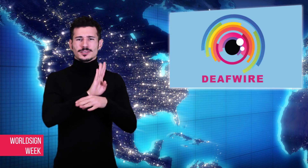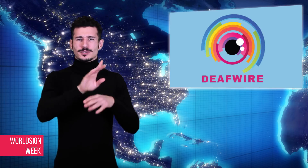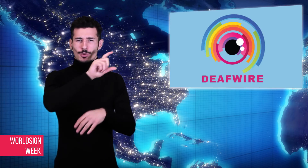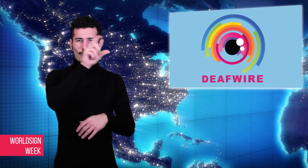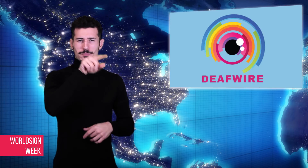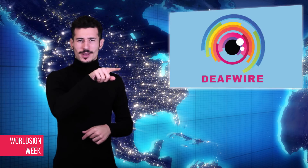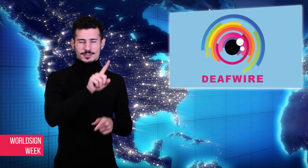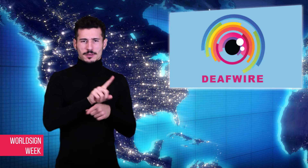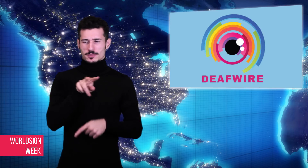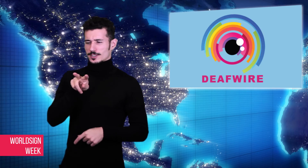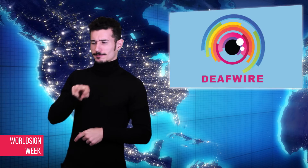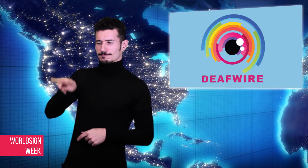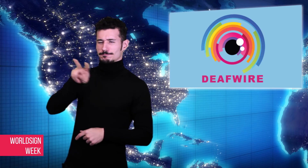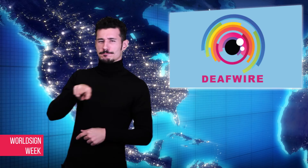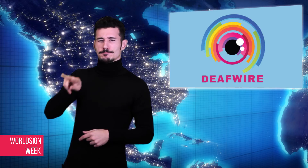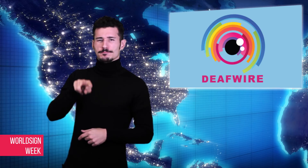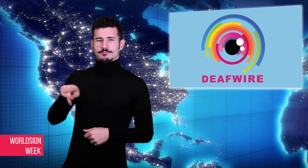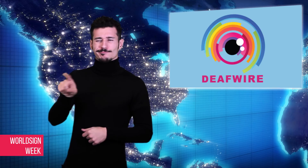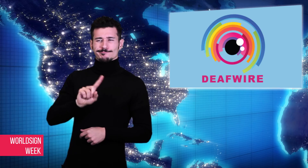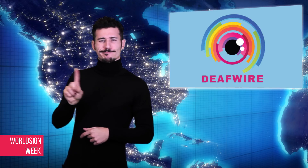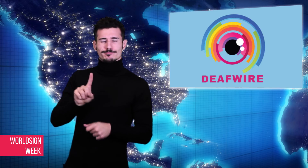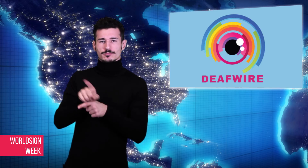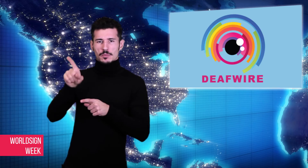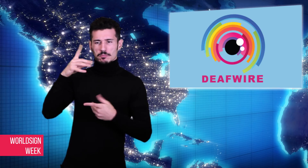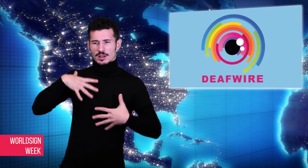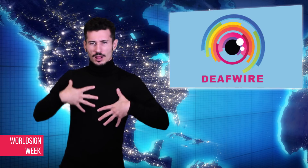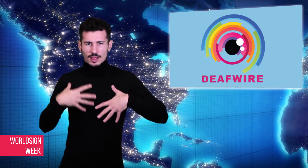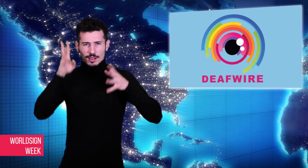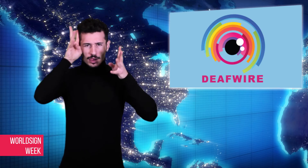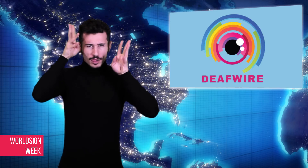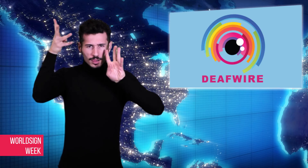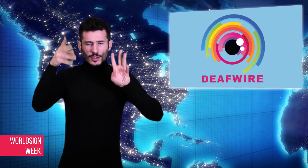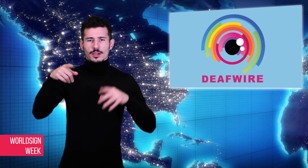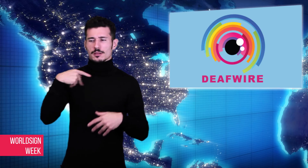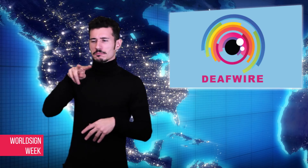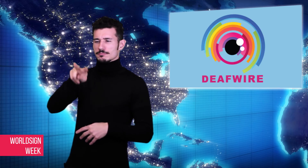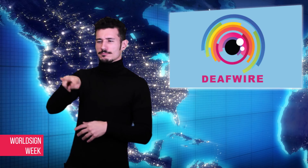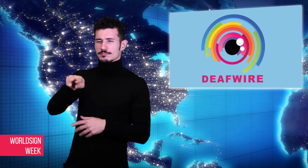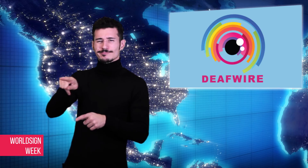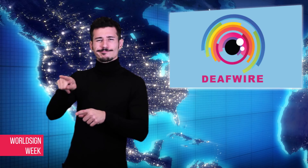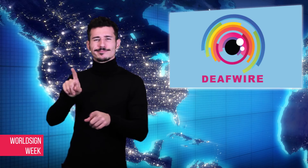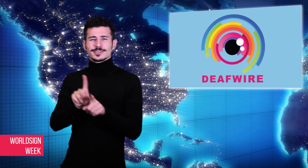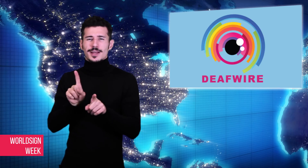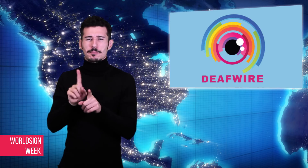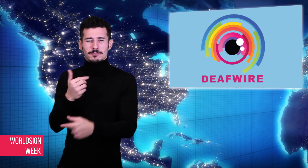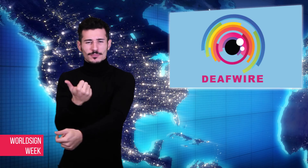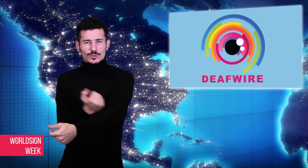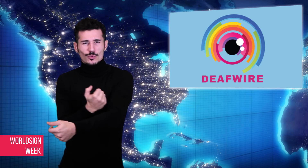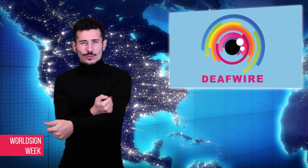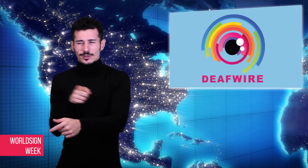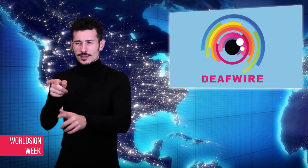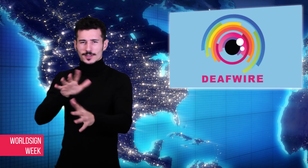drugs. Ryan did however manage to get £30 – and none of this money went to